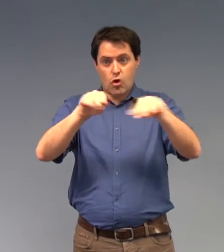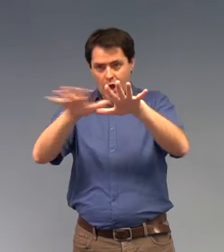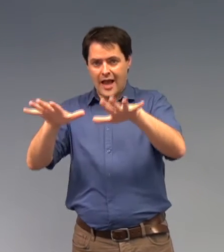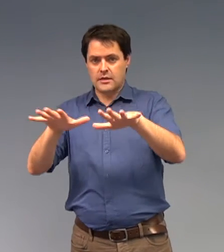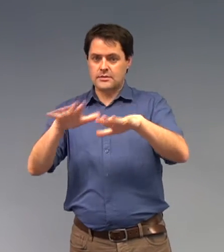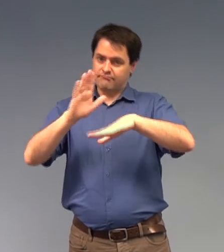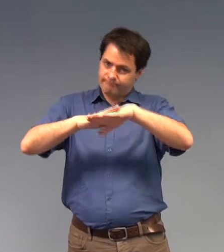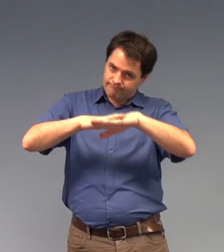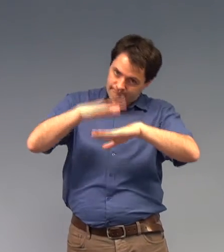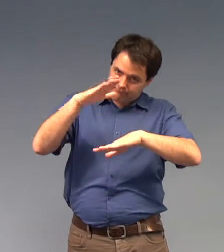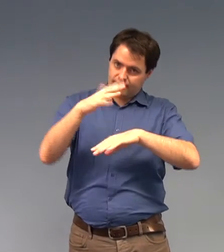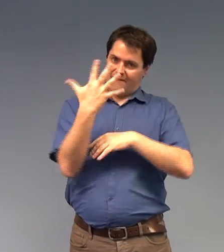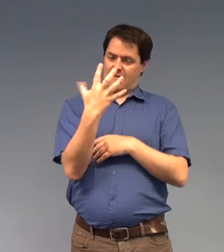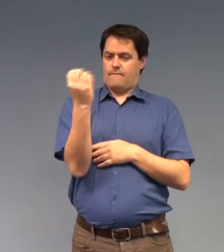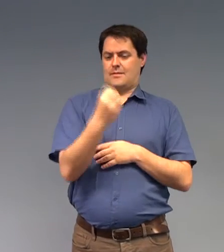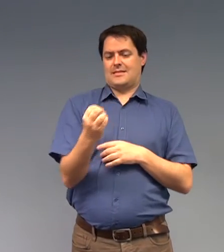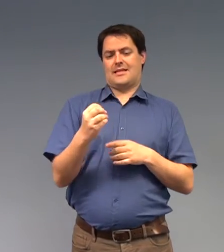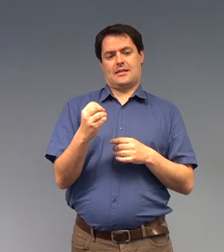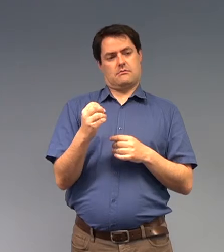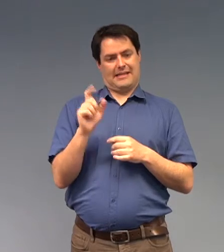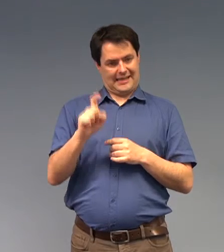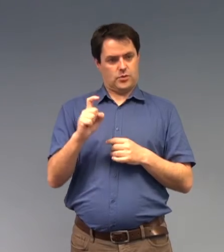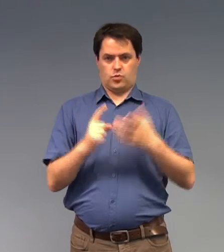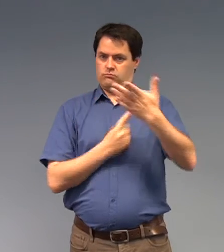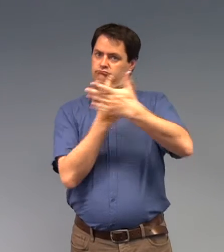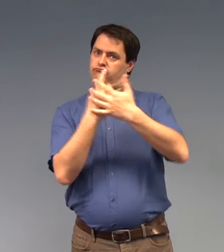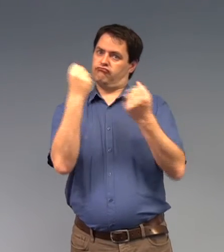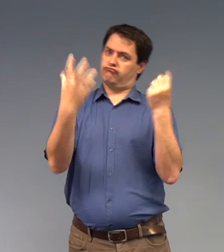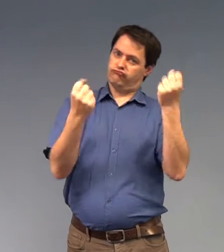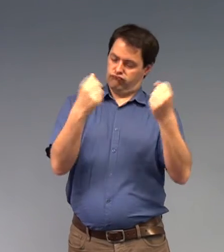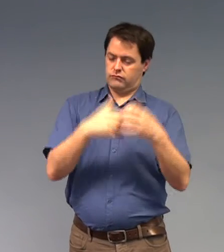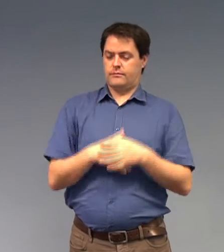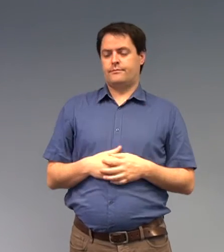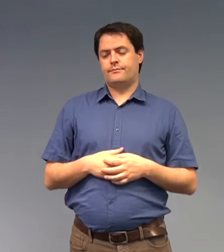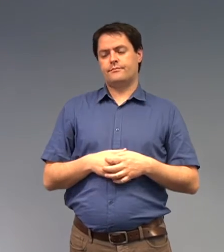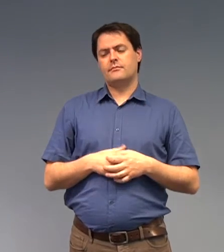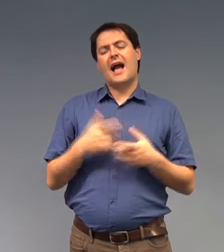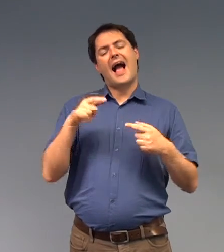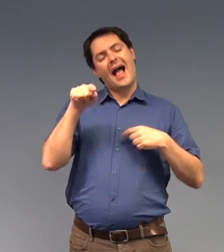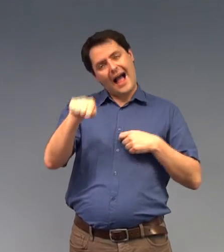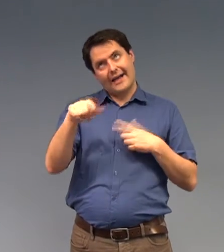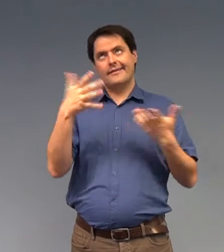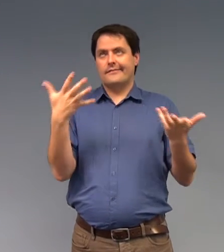has to have 5 percent of its British broadcasts